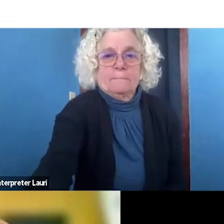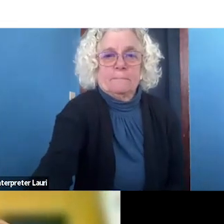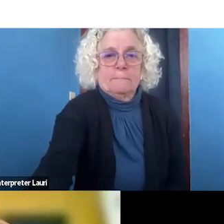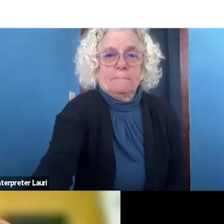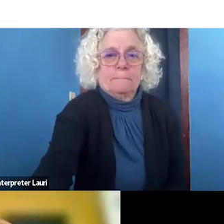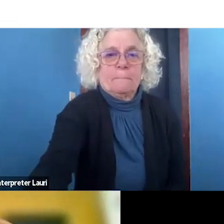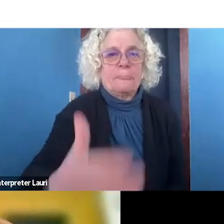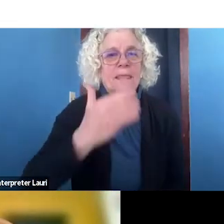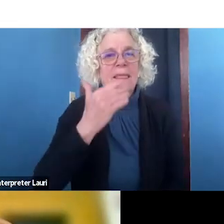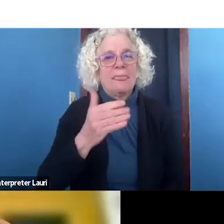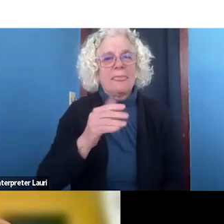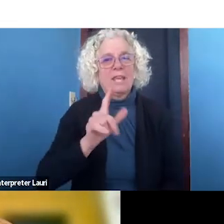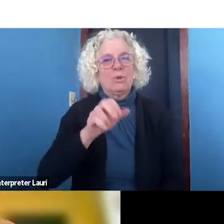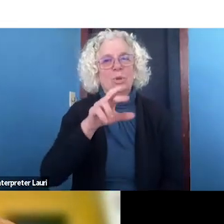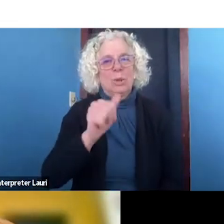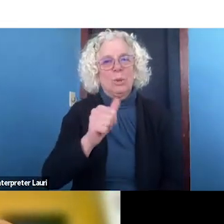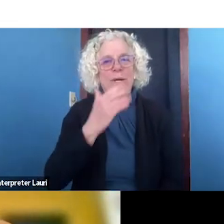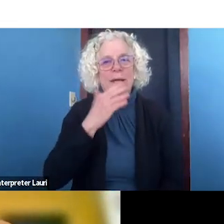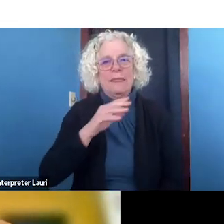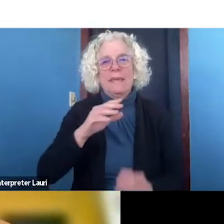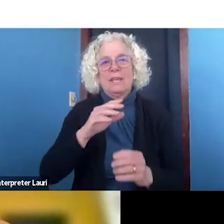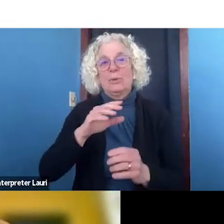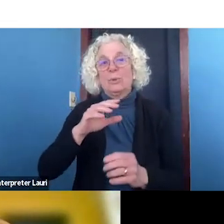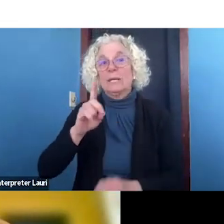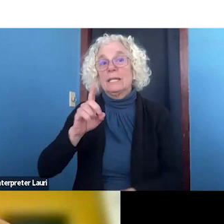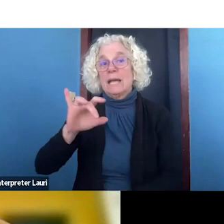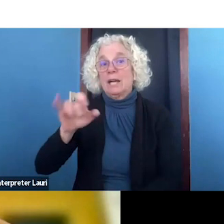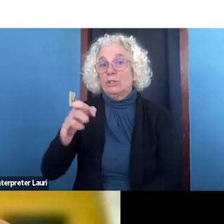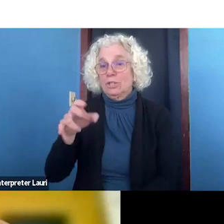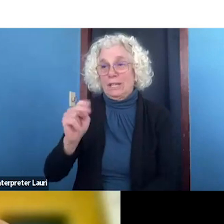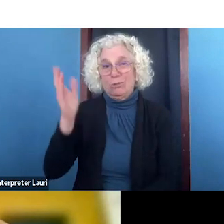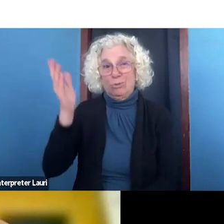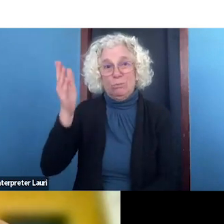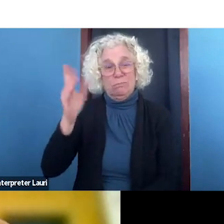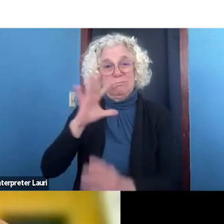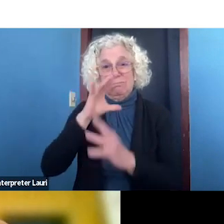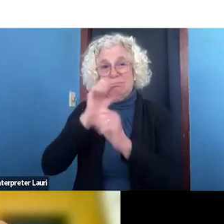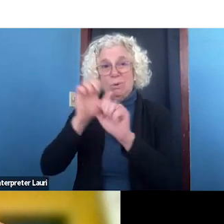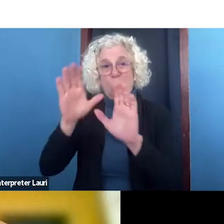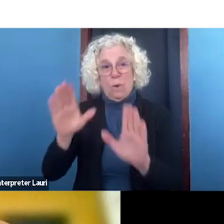And thank you, Dr. Jack Jackson, for that very powerful presentation that I now have to follow.